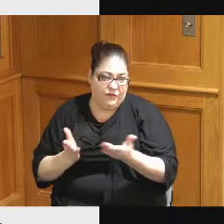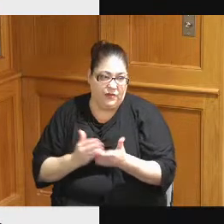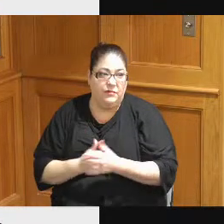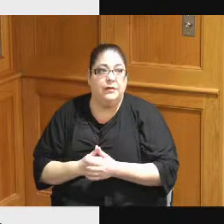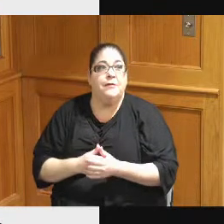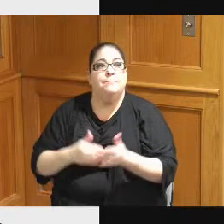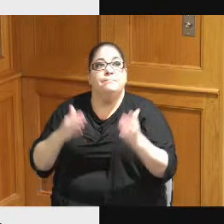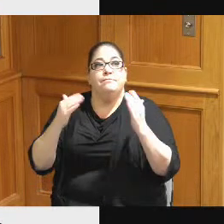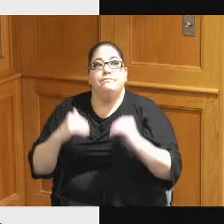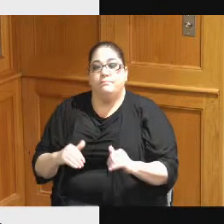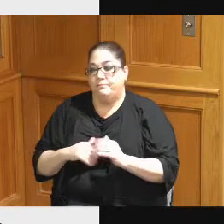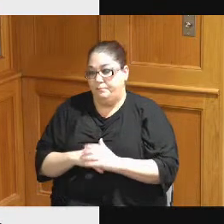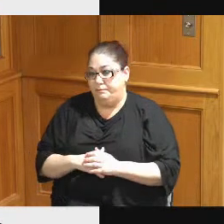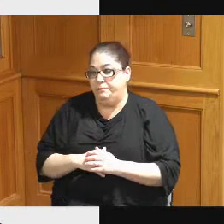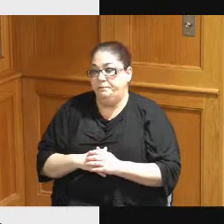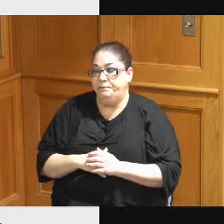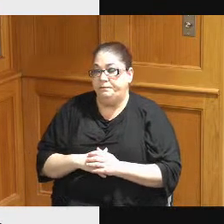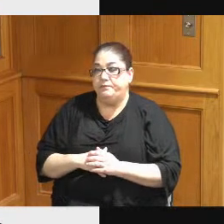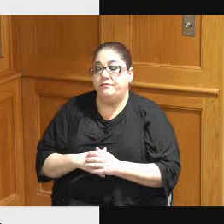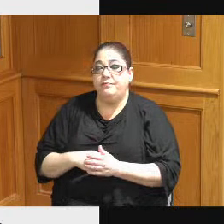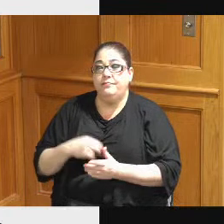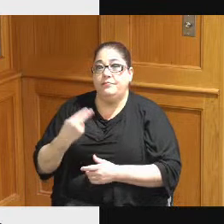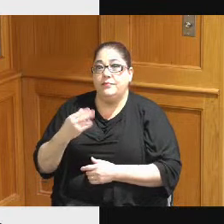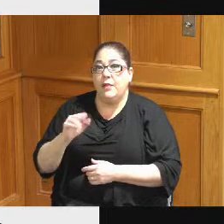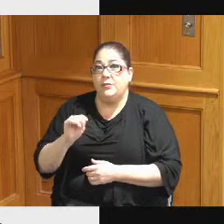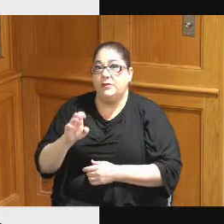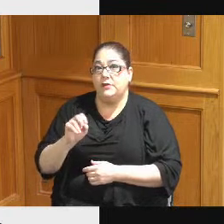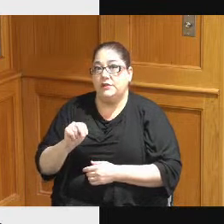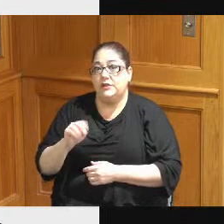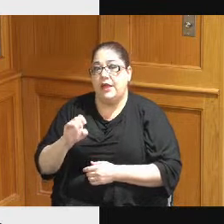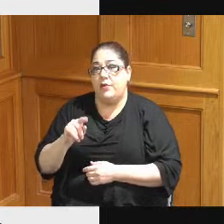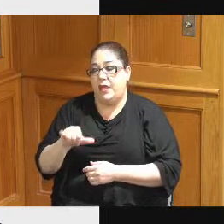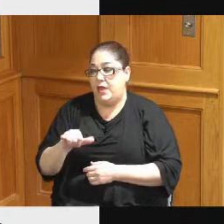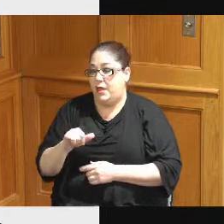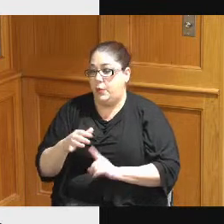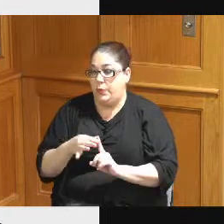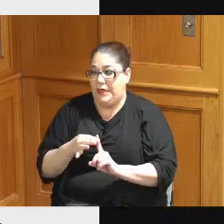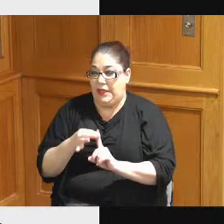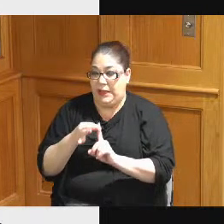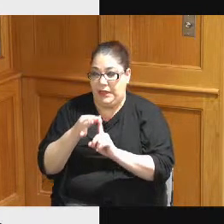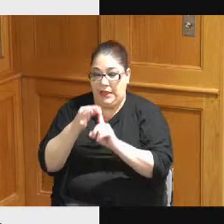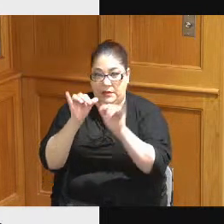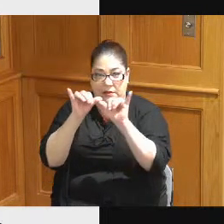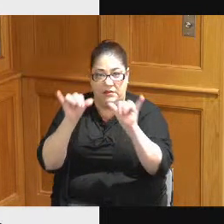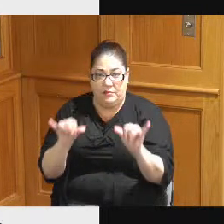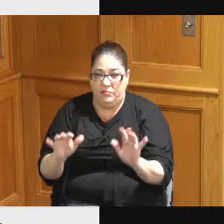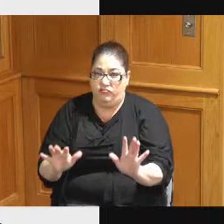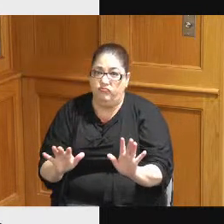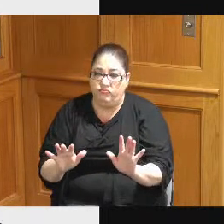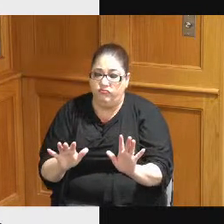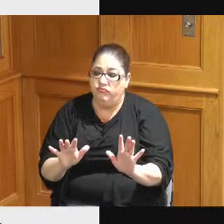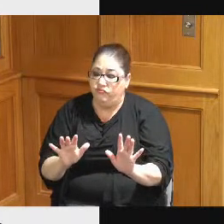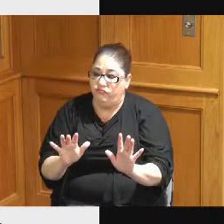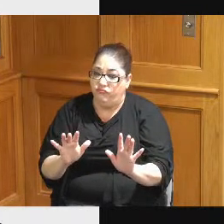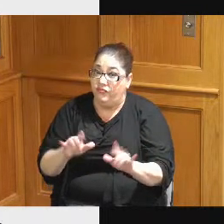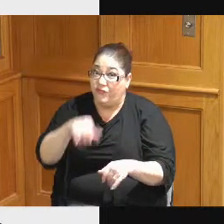um Hamilton County is extremely unique I cannot if you remember one thing I would like you to